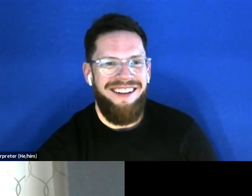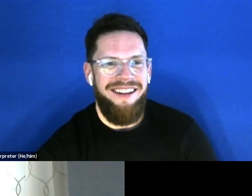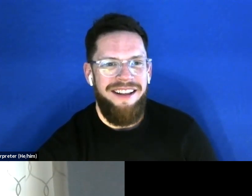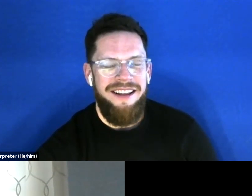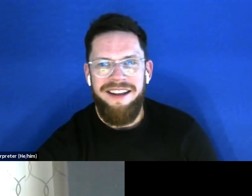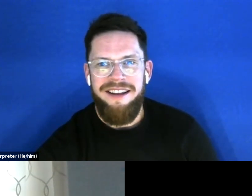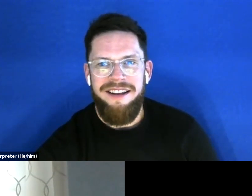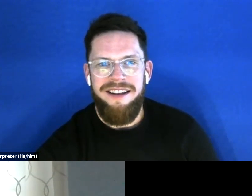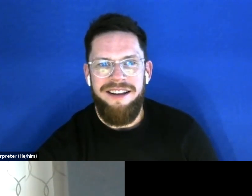So it goes.